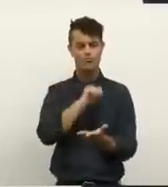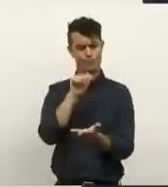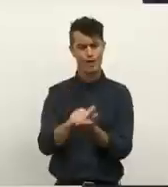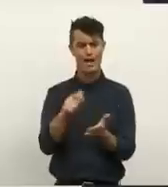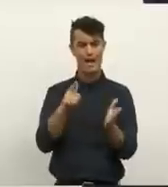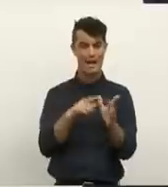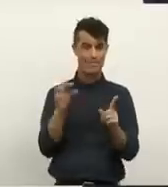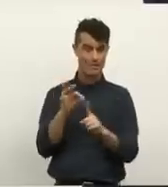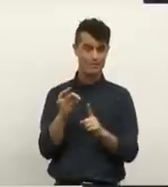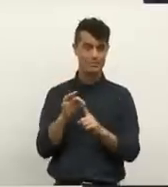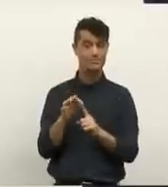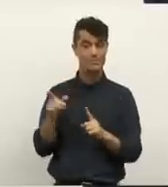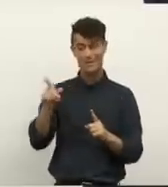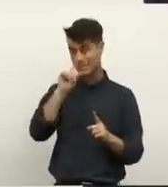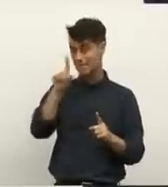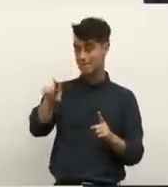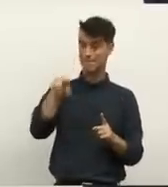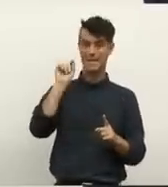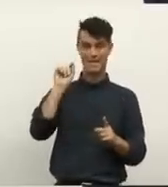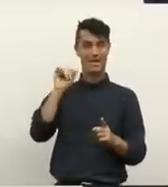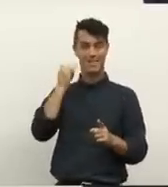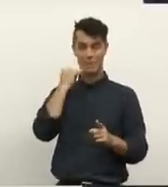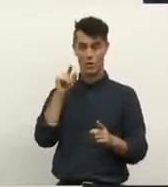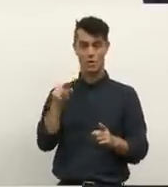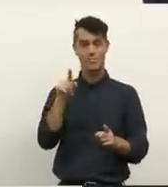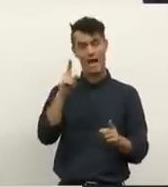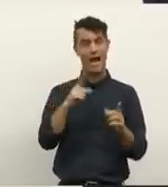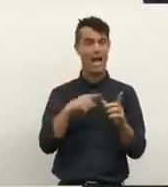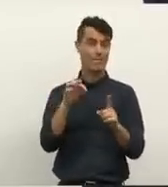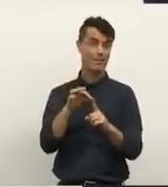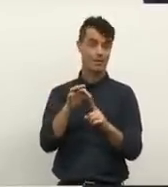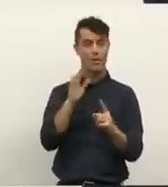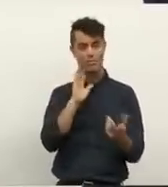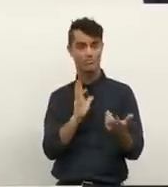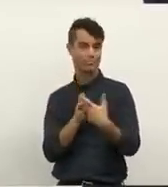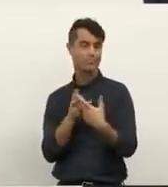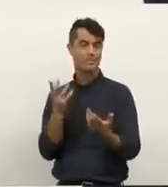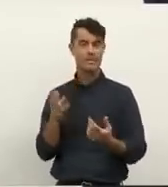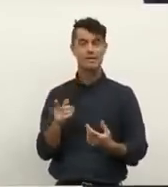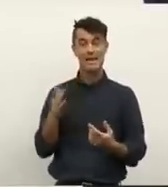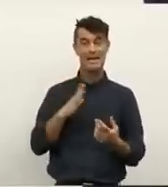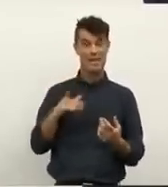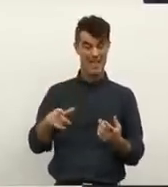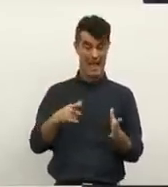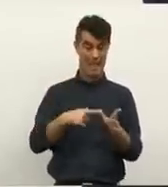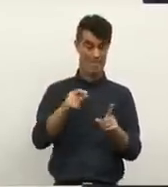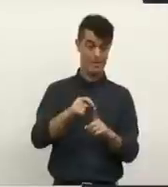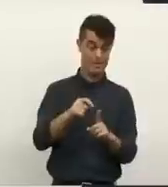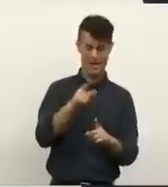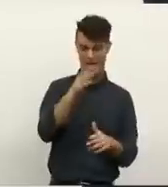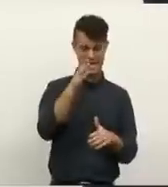and then the app would definitely be reasonable and necessary, but she also may find that she needs the app but she's never had a phone